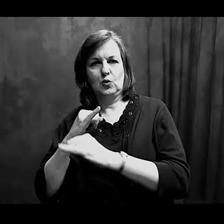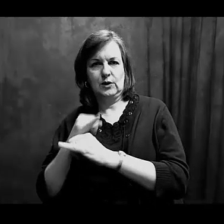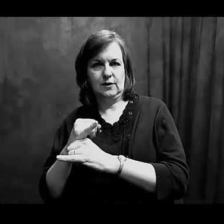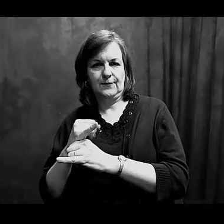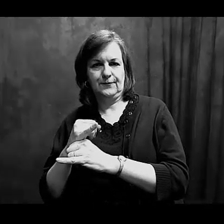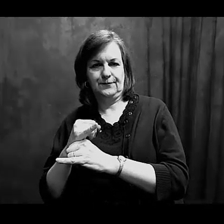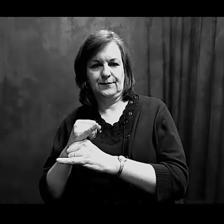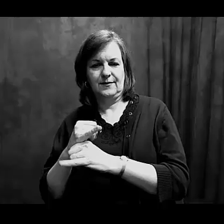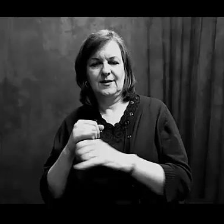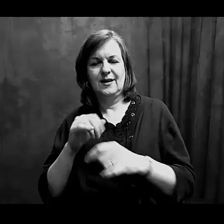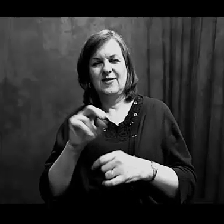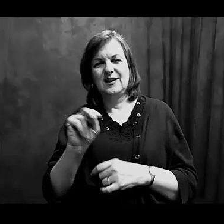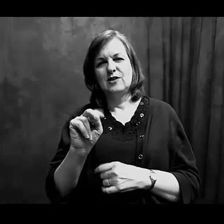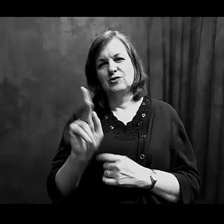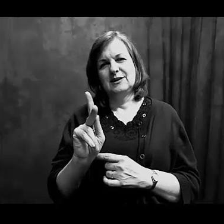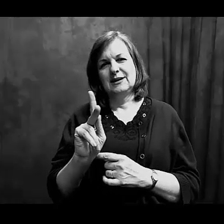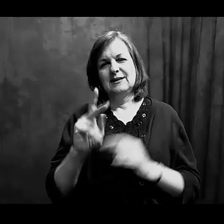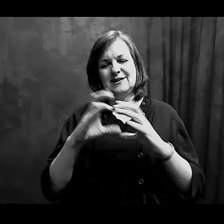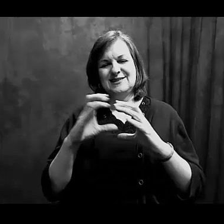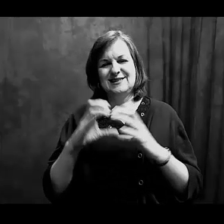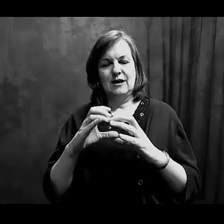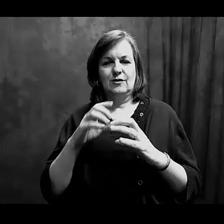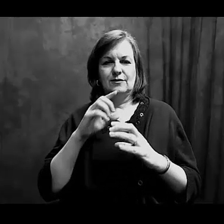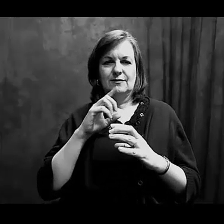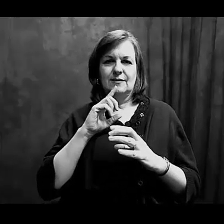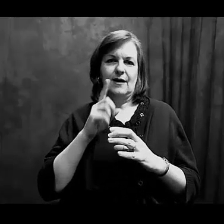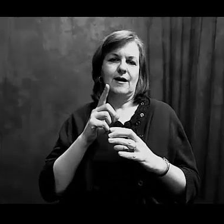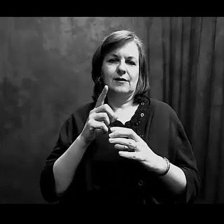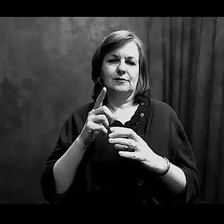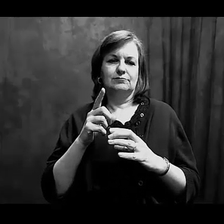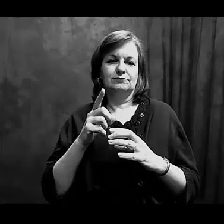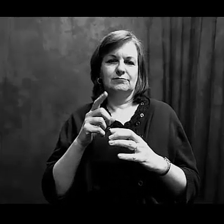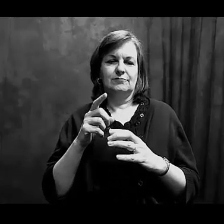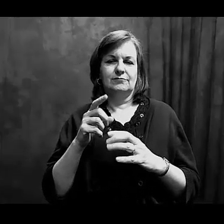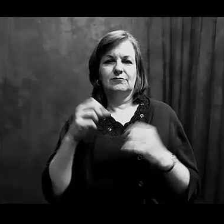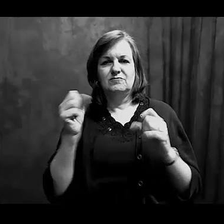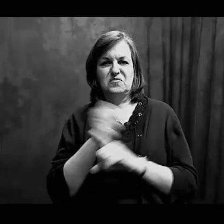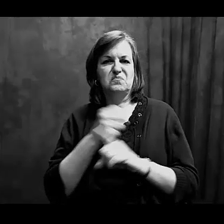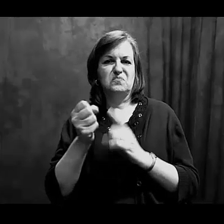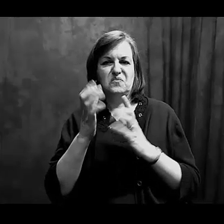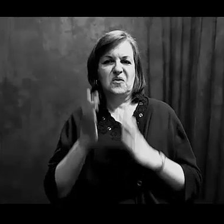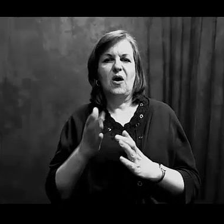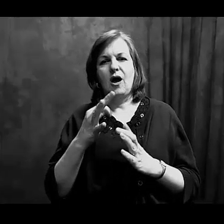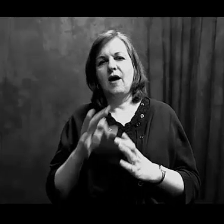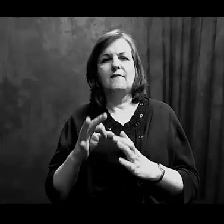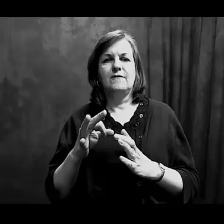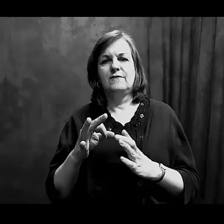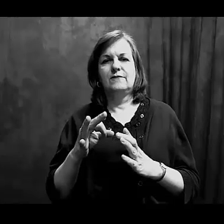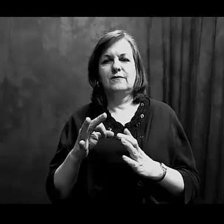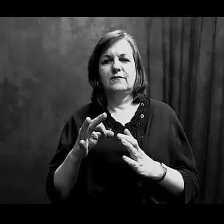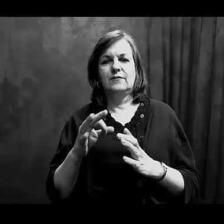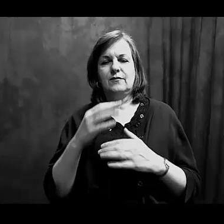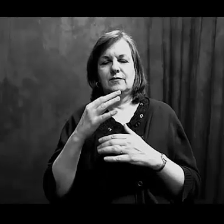natural killer cells really are kind of the brute force of your immune system